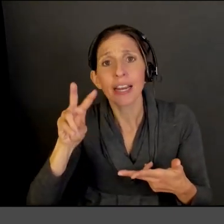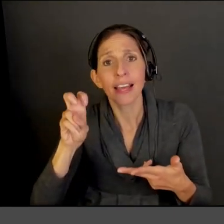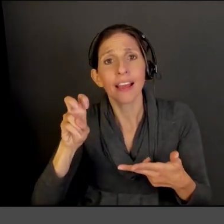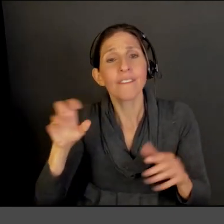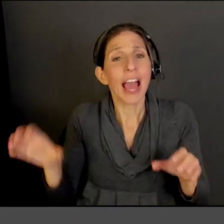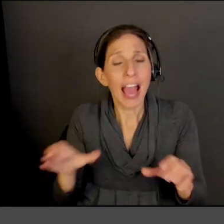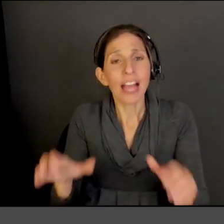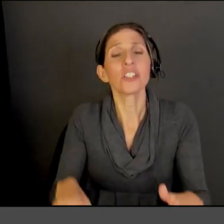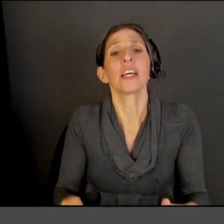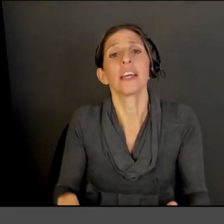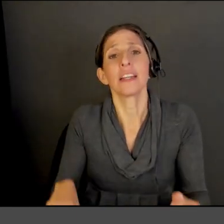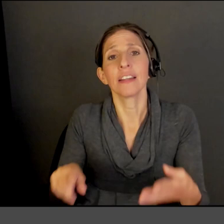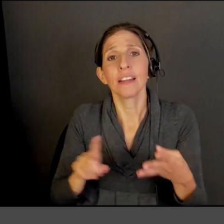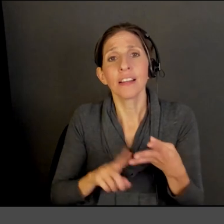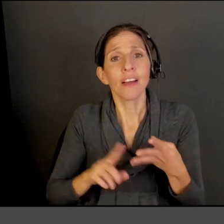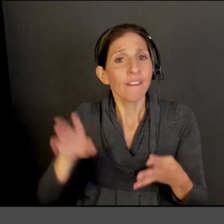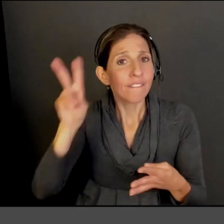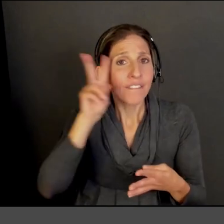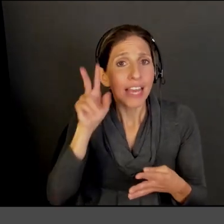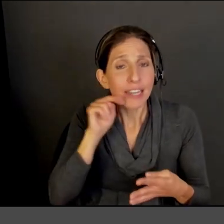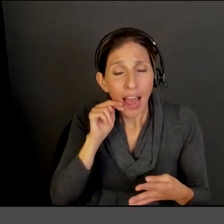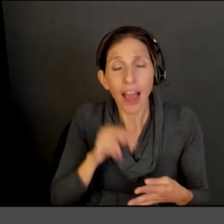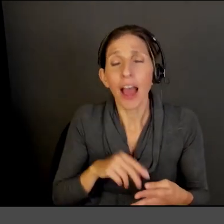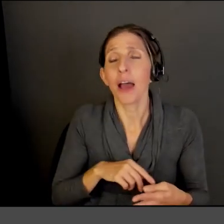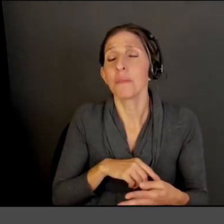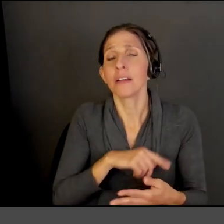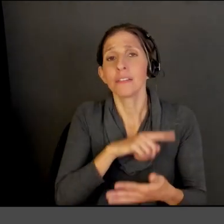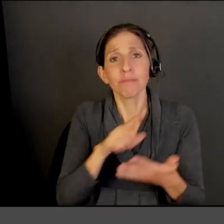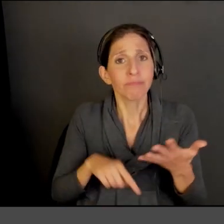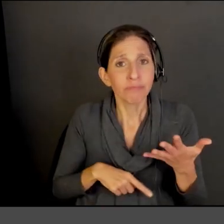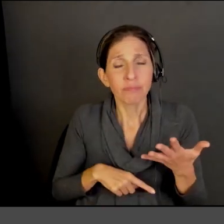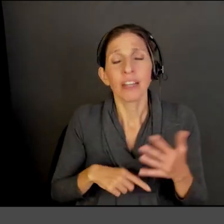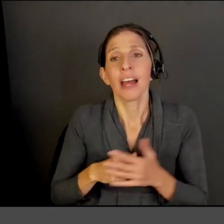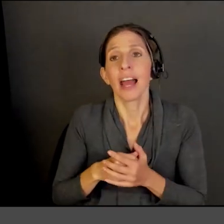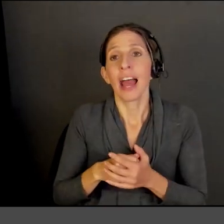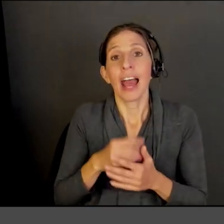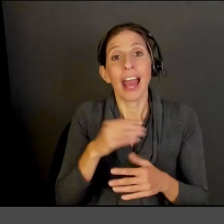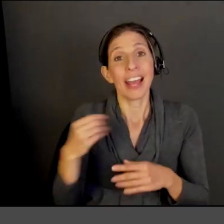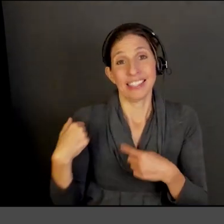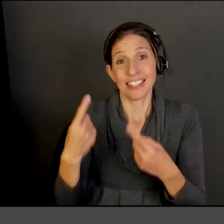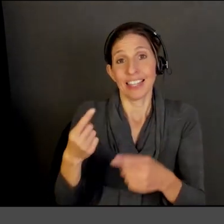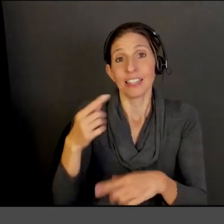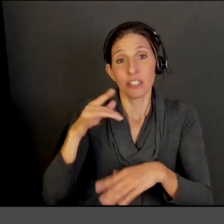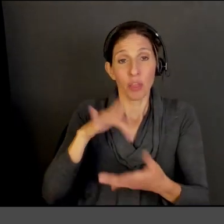AND SINCE SINCE THOSE YEARS, SINCE THE MID SIXTIES TO THE PRESENT, THOSE THEATERS, THOSE STREET